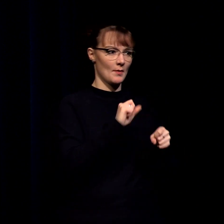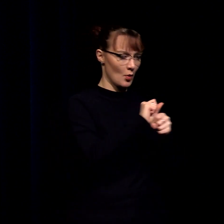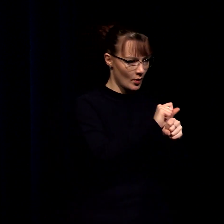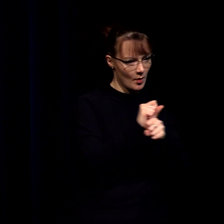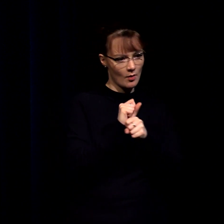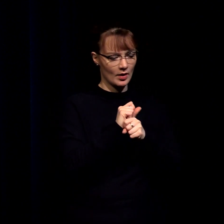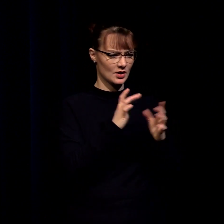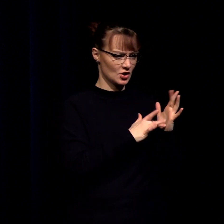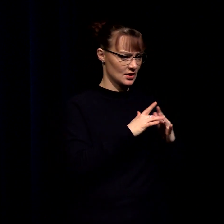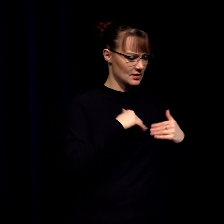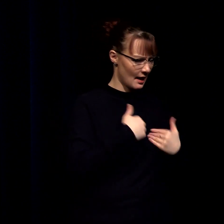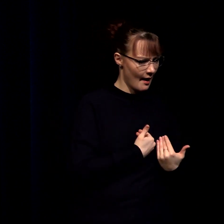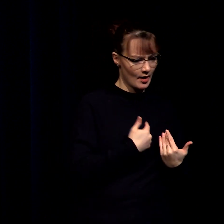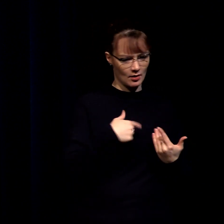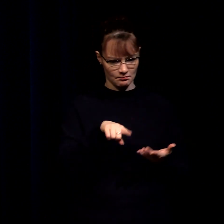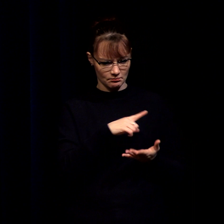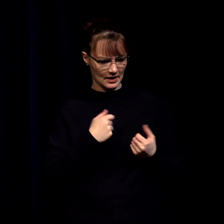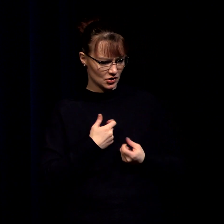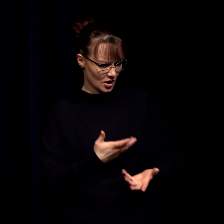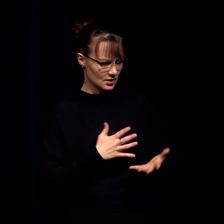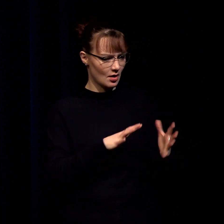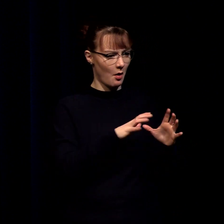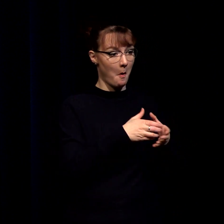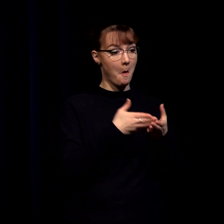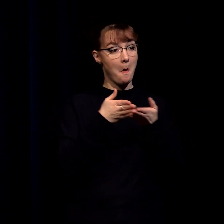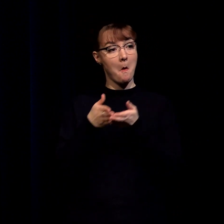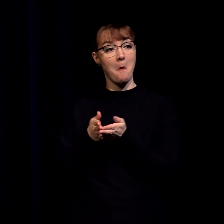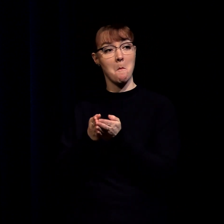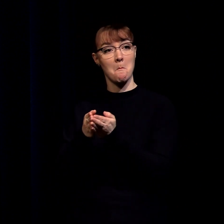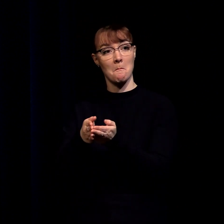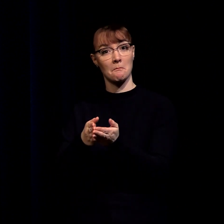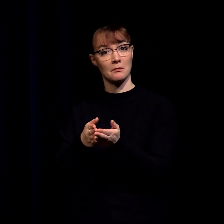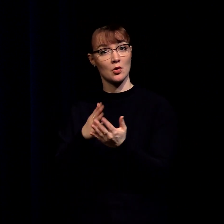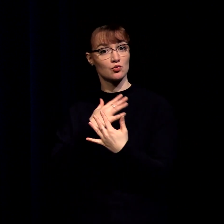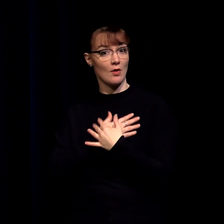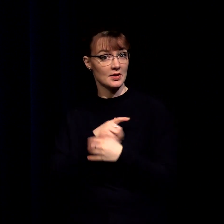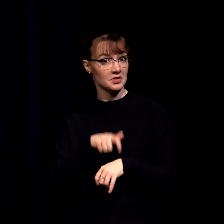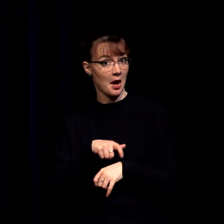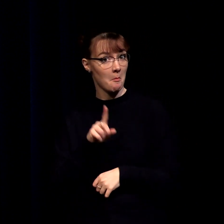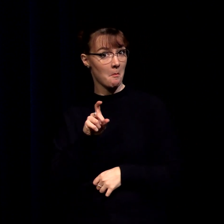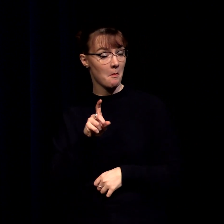Jesus. And so many of them might be assuming that's where we're going to head because the only other option would be to go all